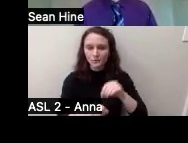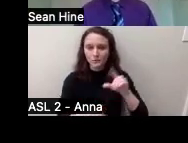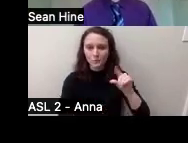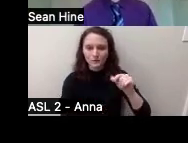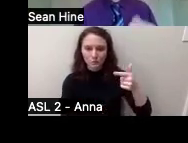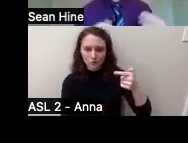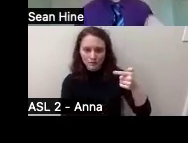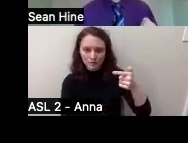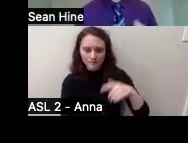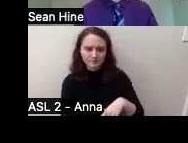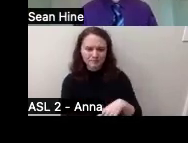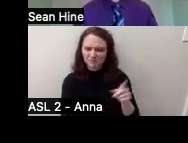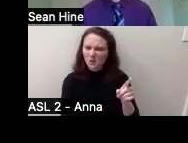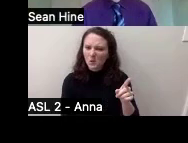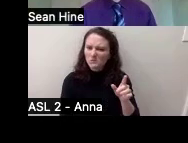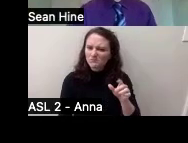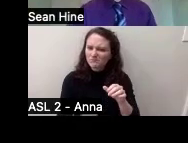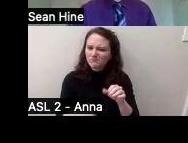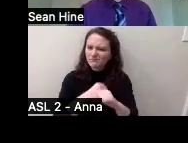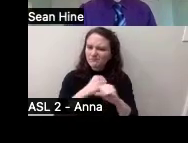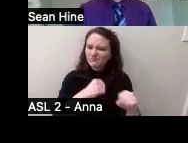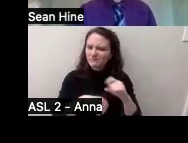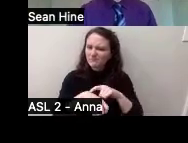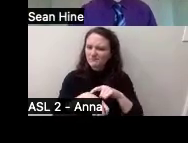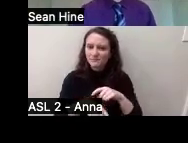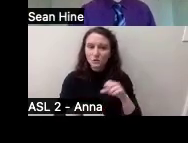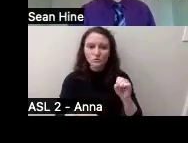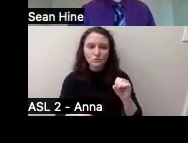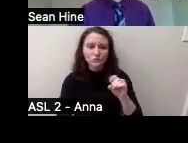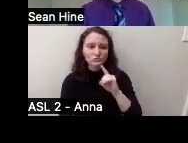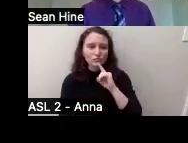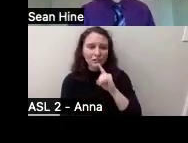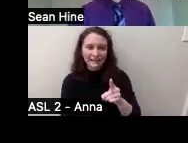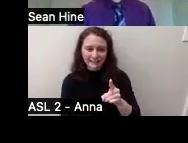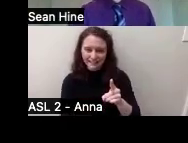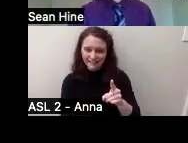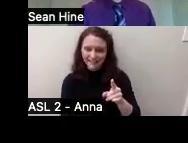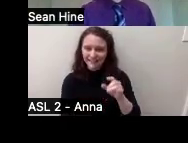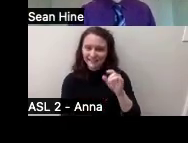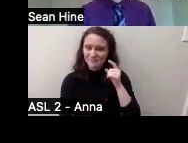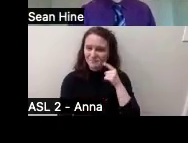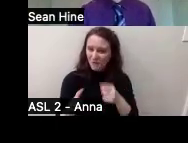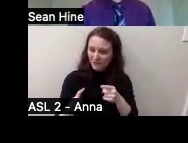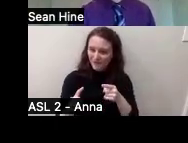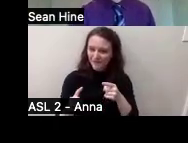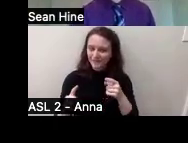So it's been a little bit. So really the whole point there is kind of get at the idea of .. .